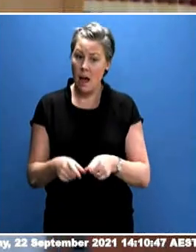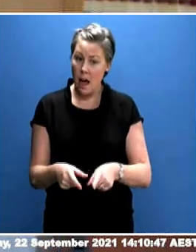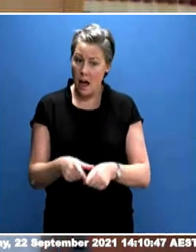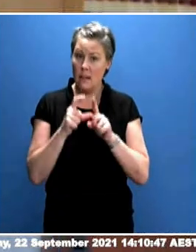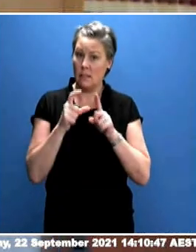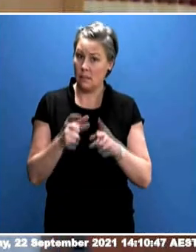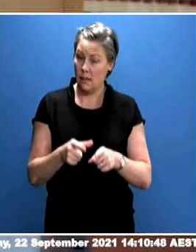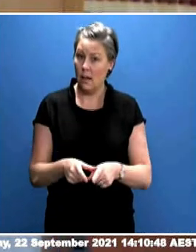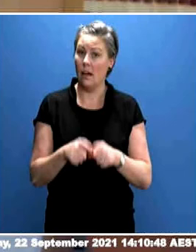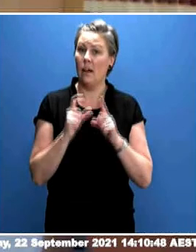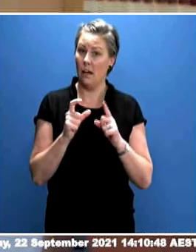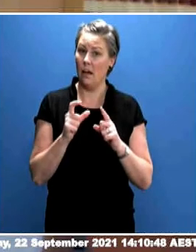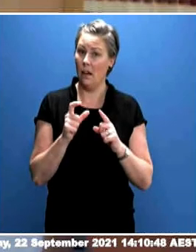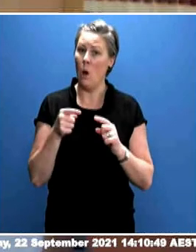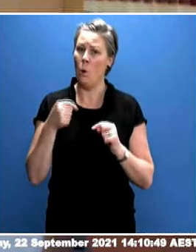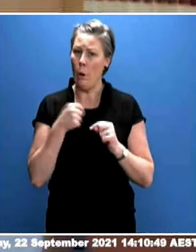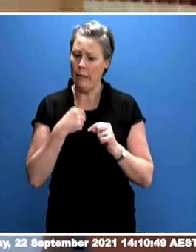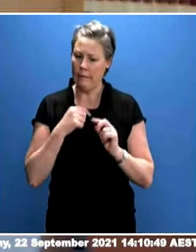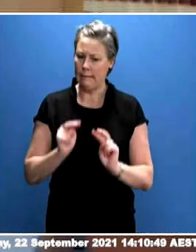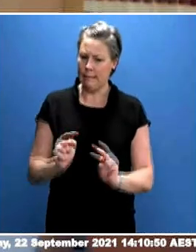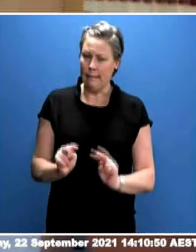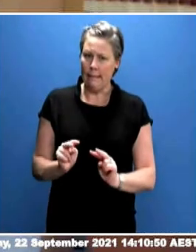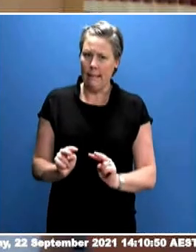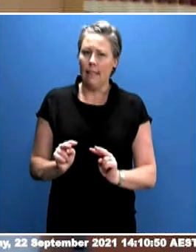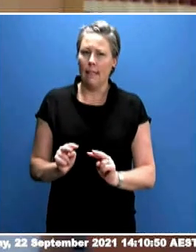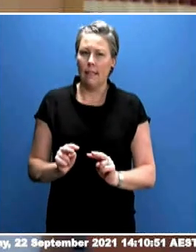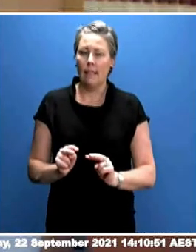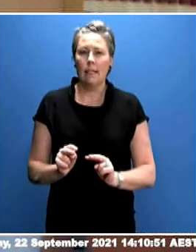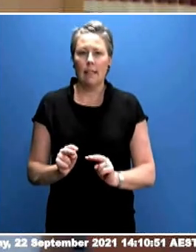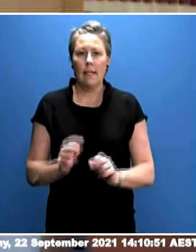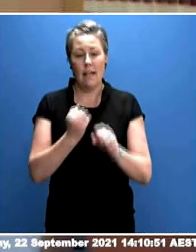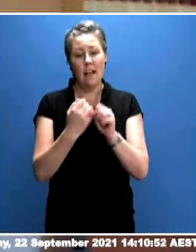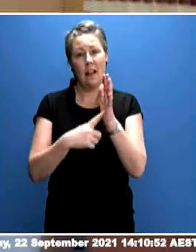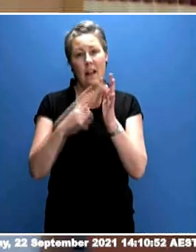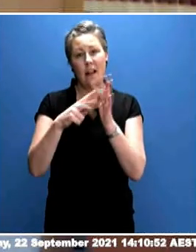that we've been looking at --- you will have heard from Glenn and Mel yesterday